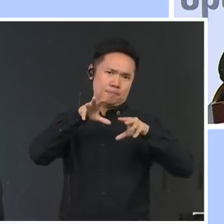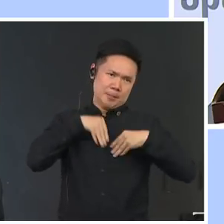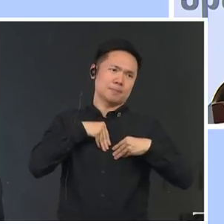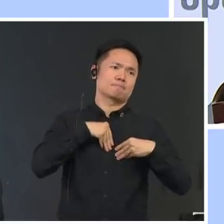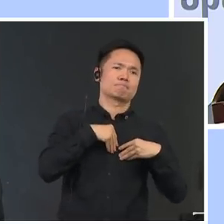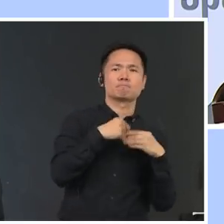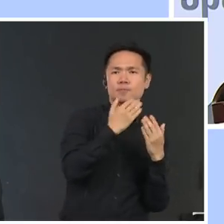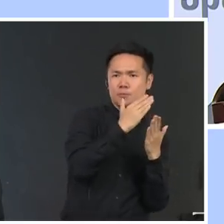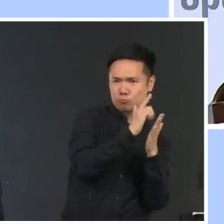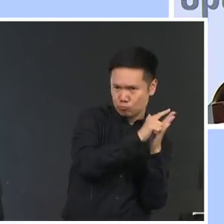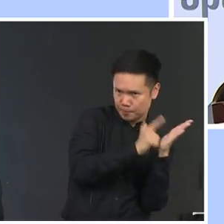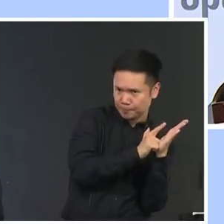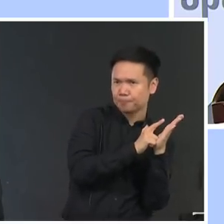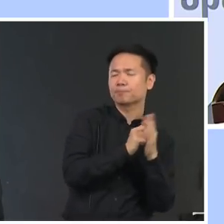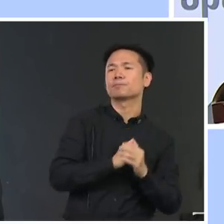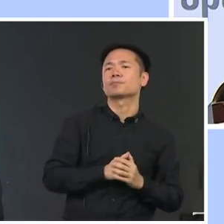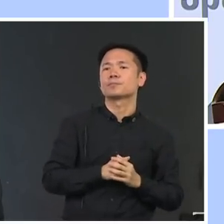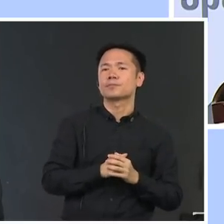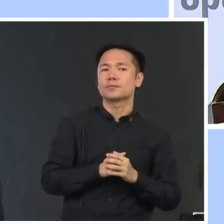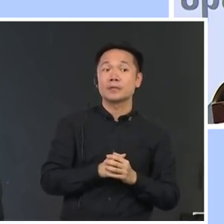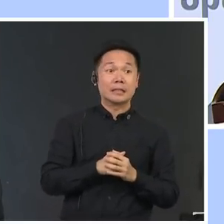2nd, we will be adopted this legislation.